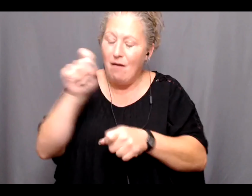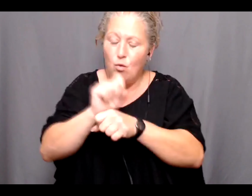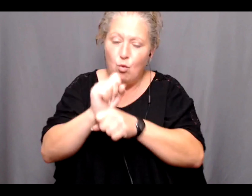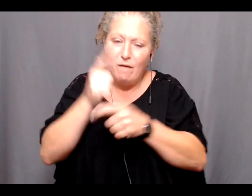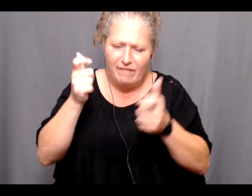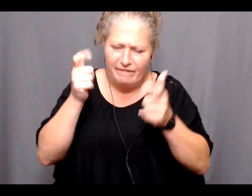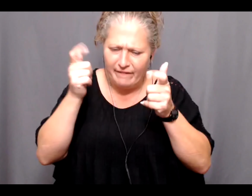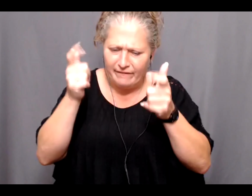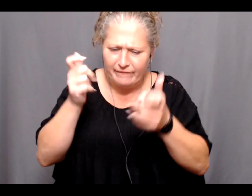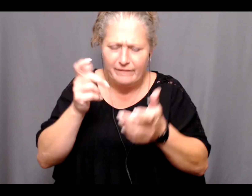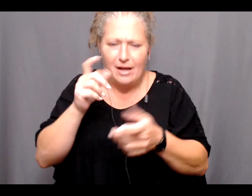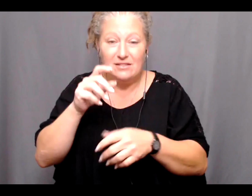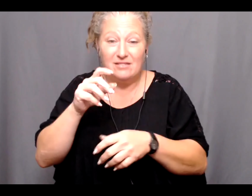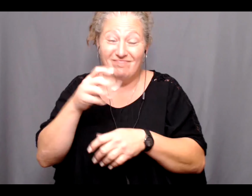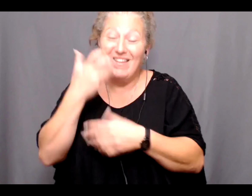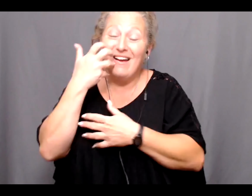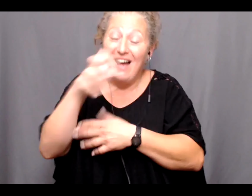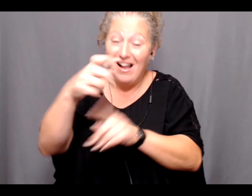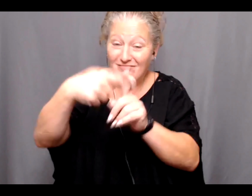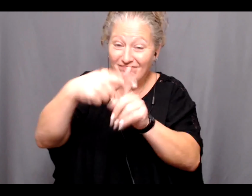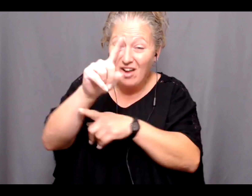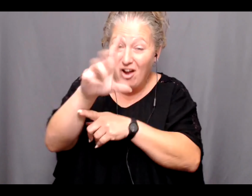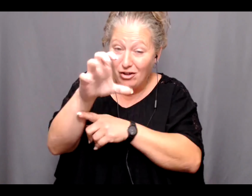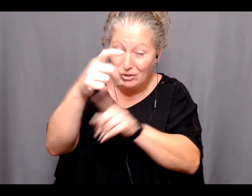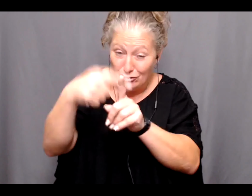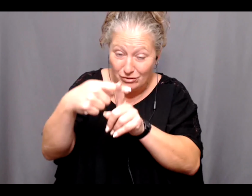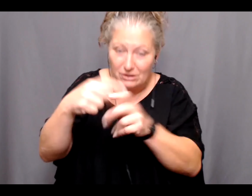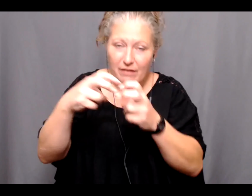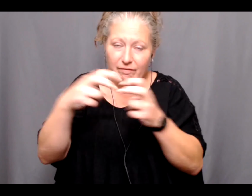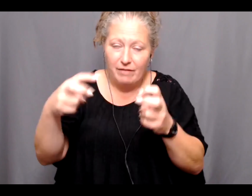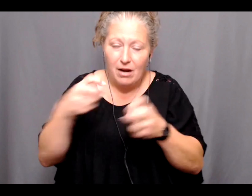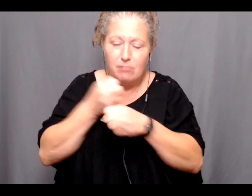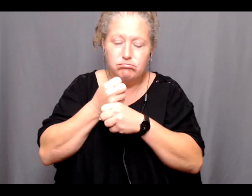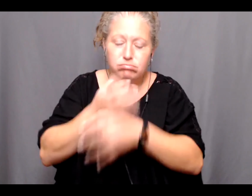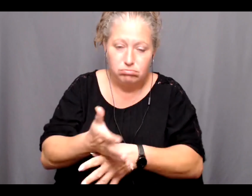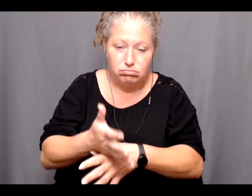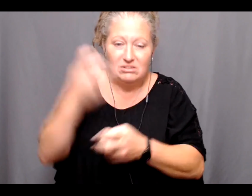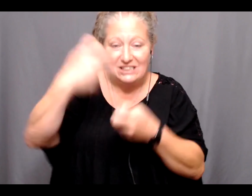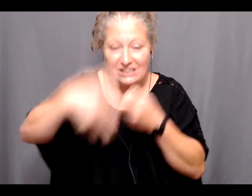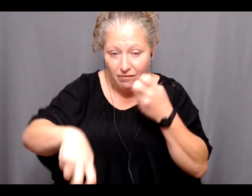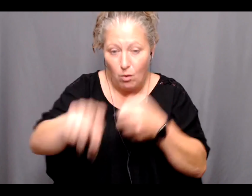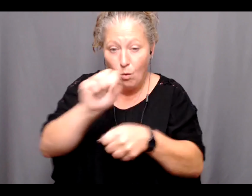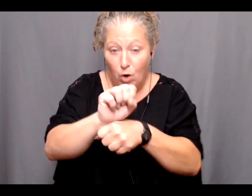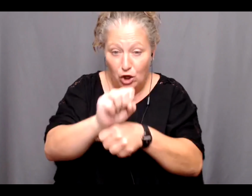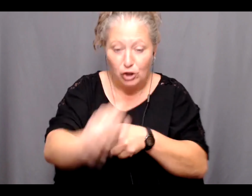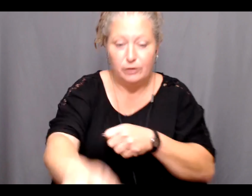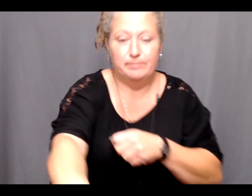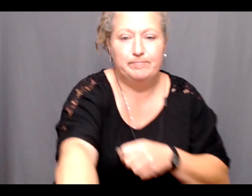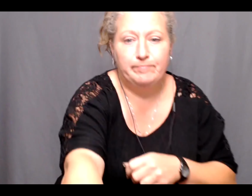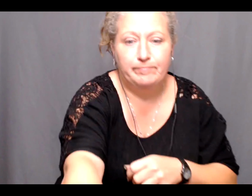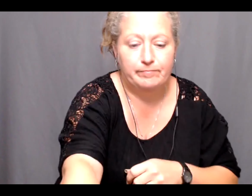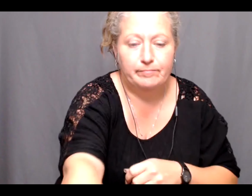can be 100-degree weather, it's very tiring difficult work and also it's